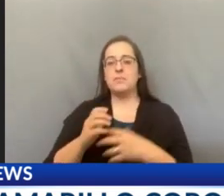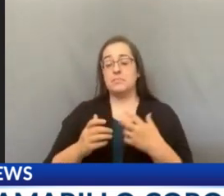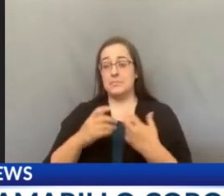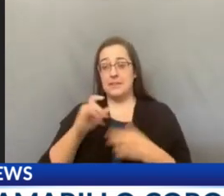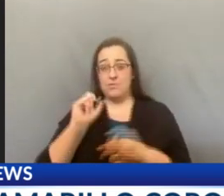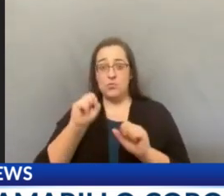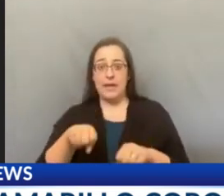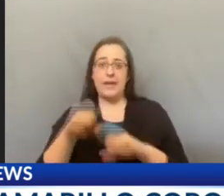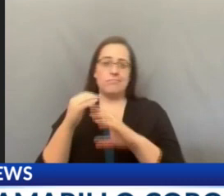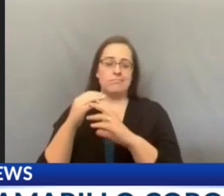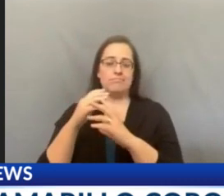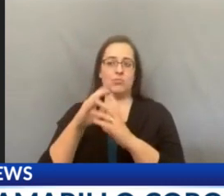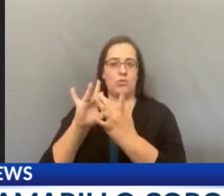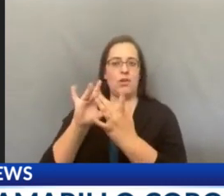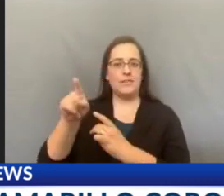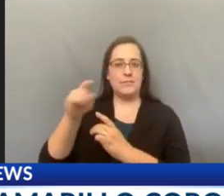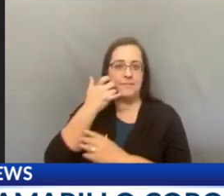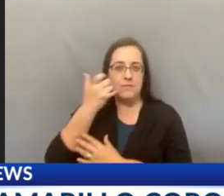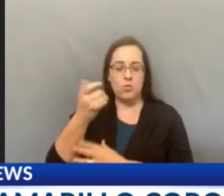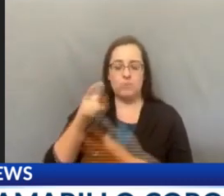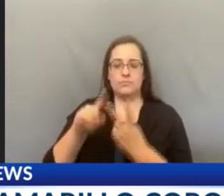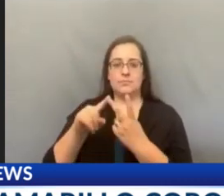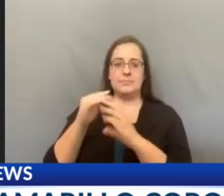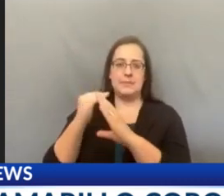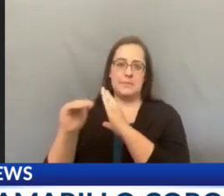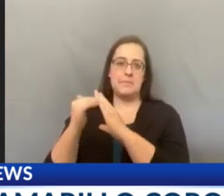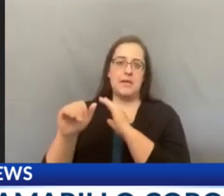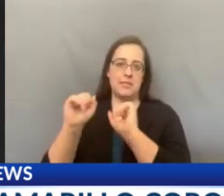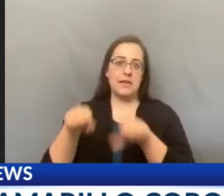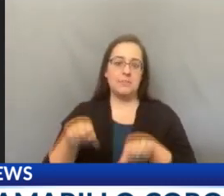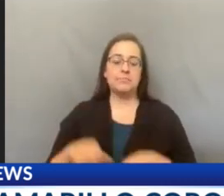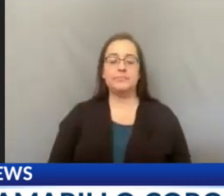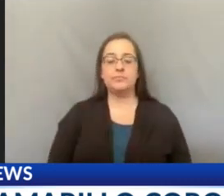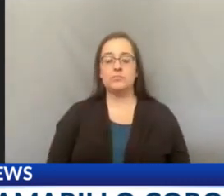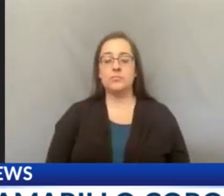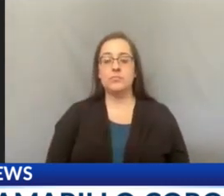CITY HALL IS OPEN FOR MEETINGS BY APPOINTMENT ONLY PLEASE CALL INDIVIDUAL DEPARTMENTS TO SCHEDULE THE STAFF WILL BE